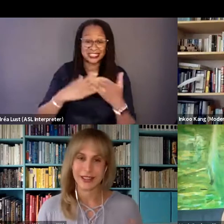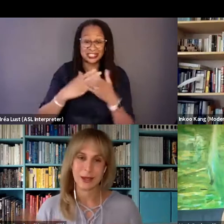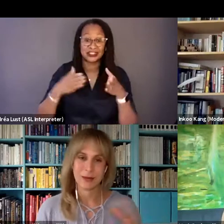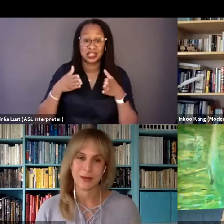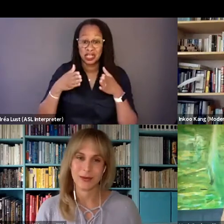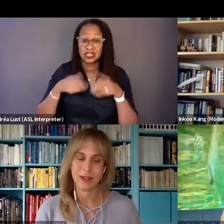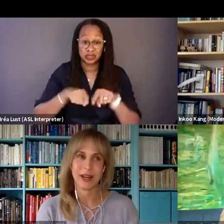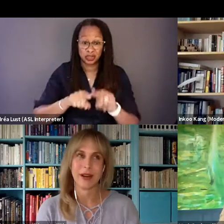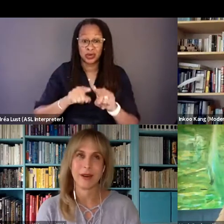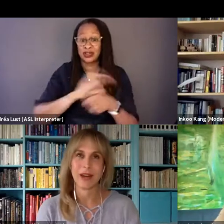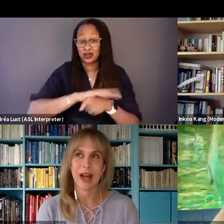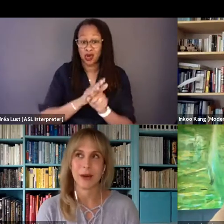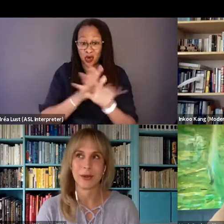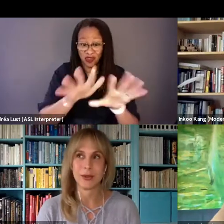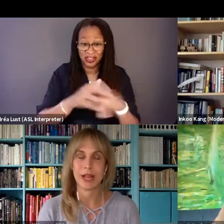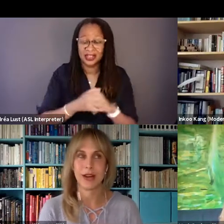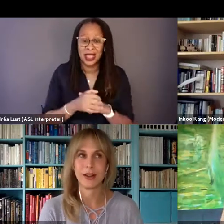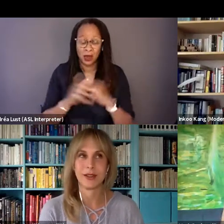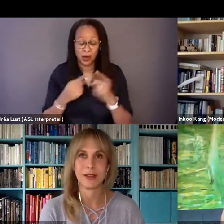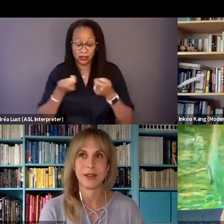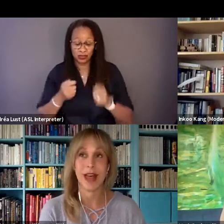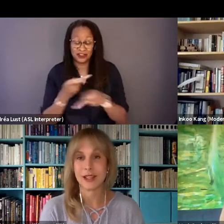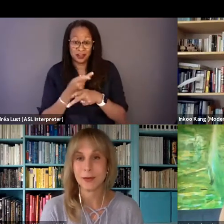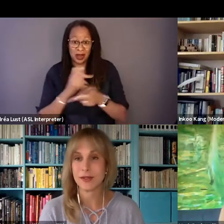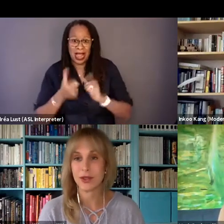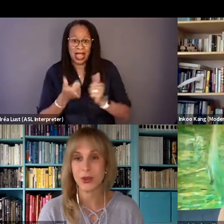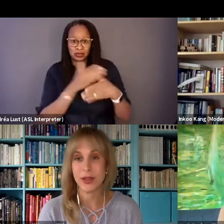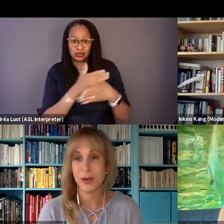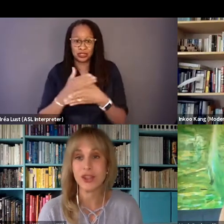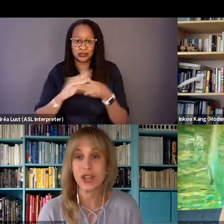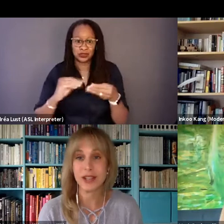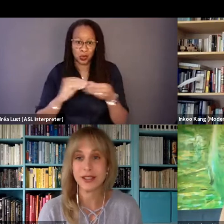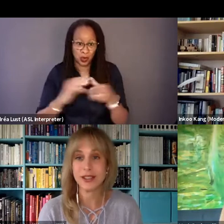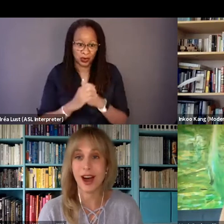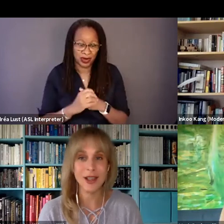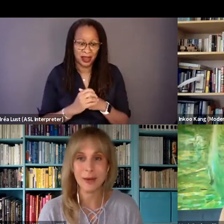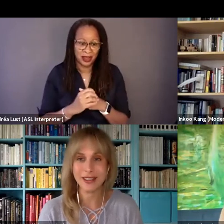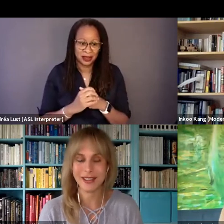in terms of figuring out how to tell the aspects of the story that were just documents,